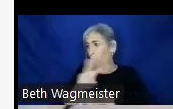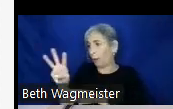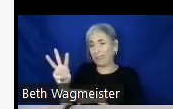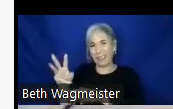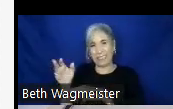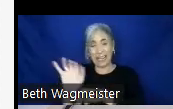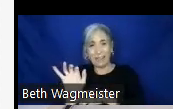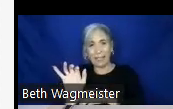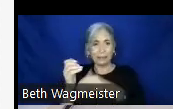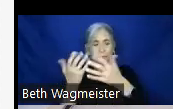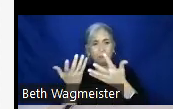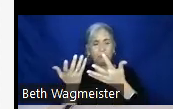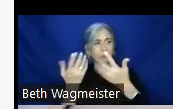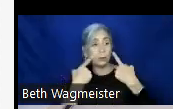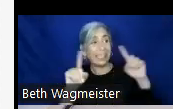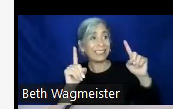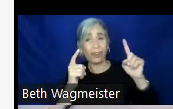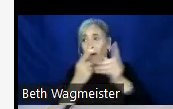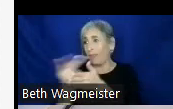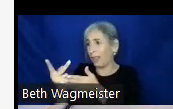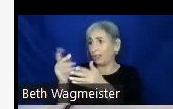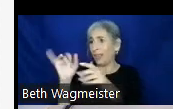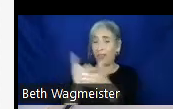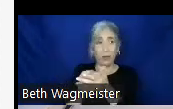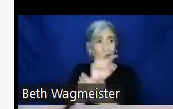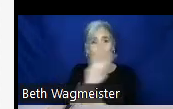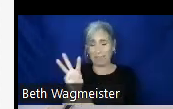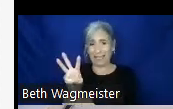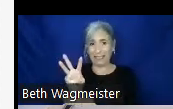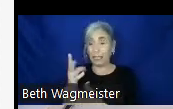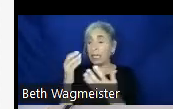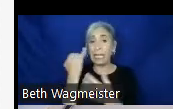breaks or makes it. This is something a browser can force if the user wants to.